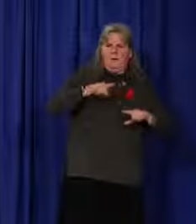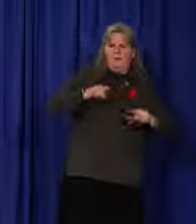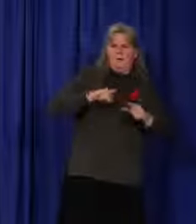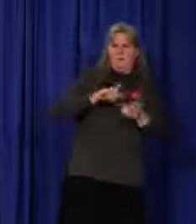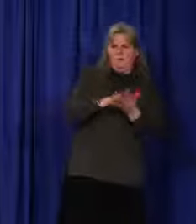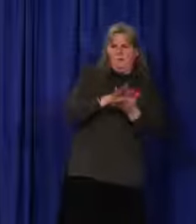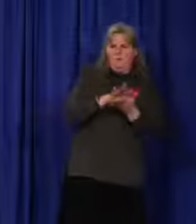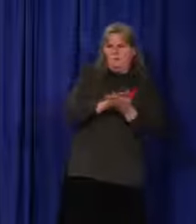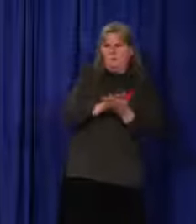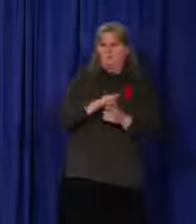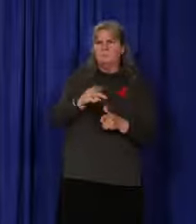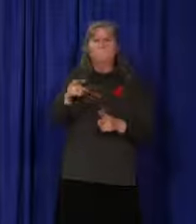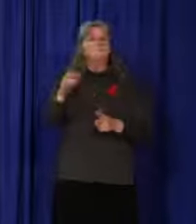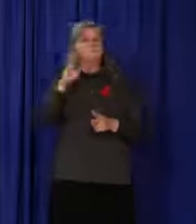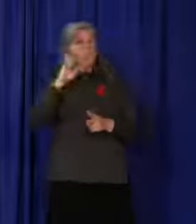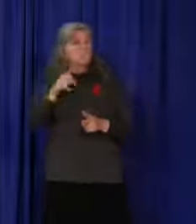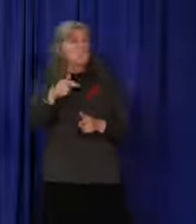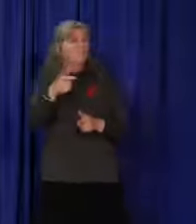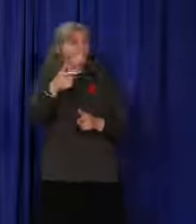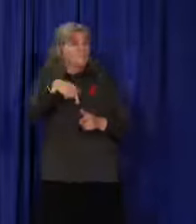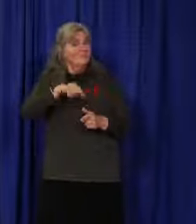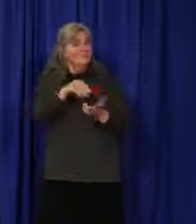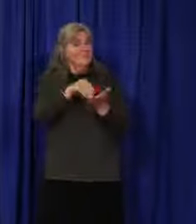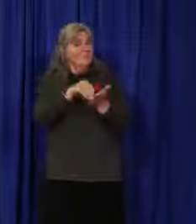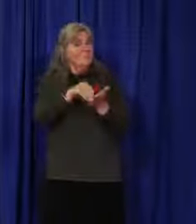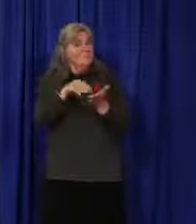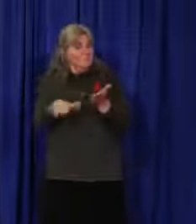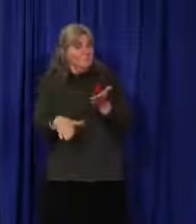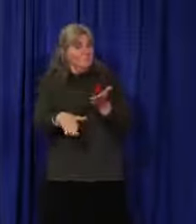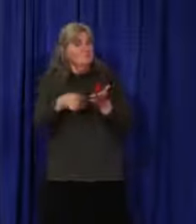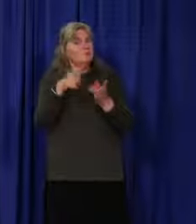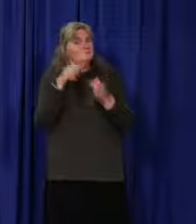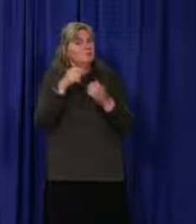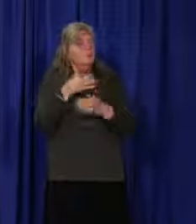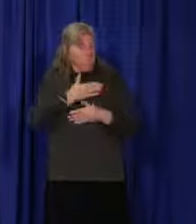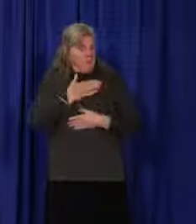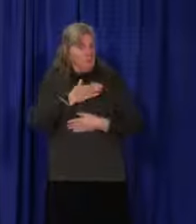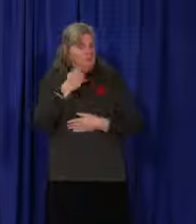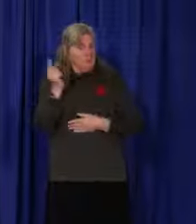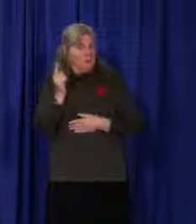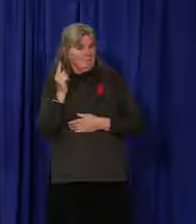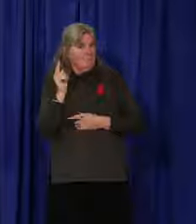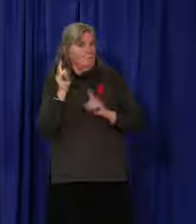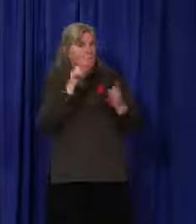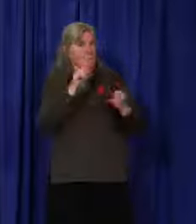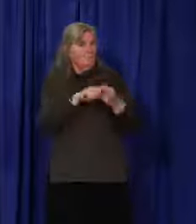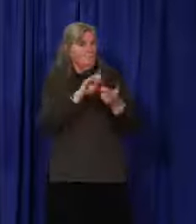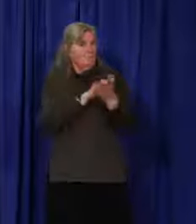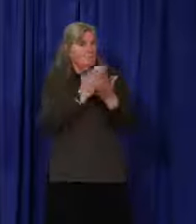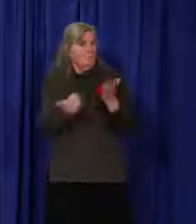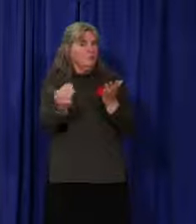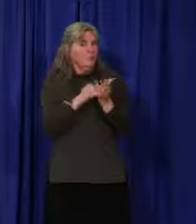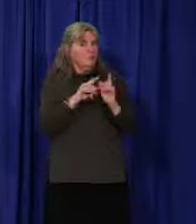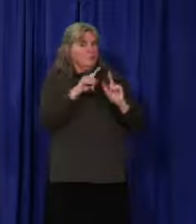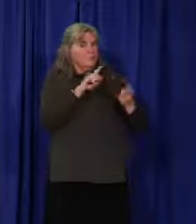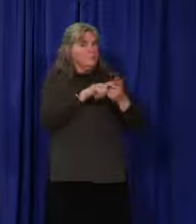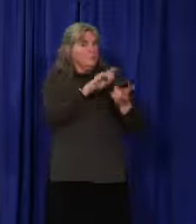well through health and social services making sure that they have the proper PPEs.